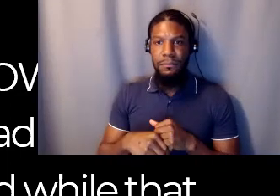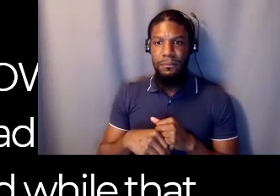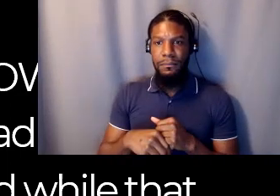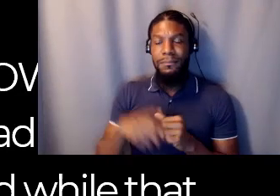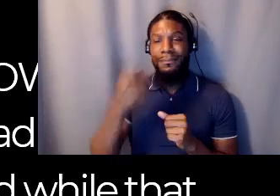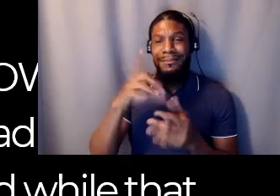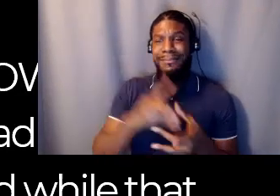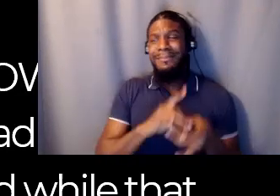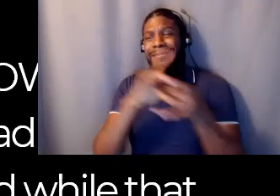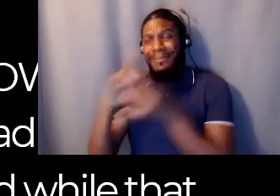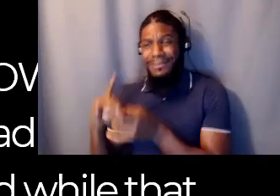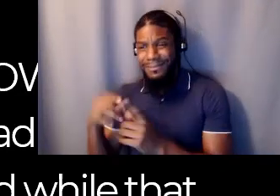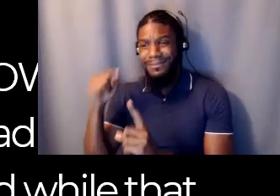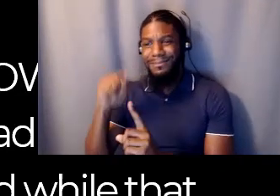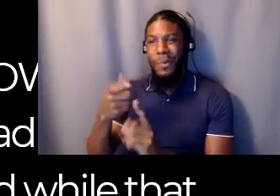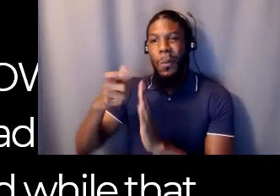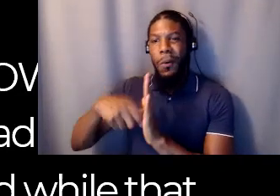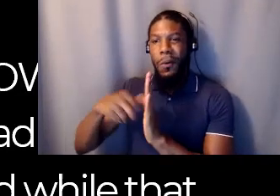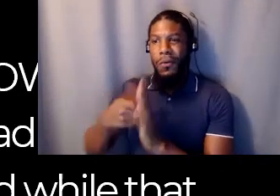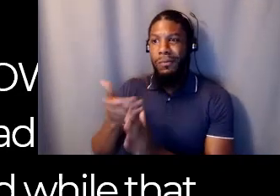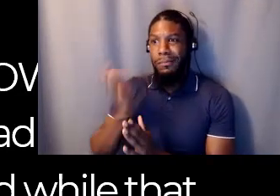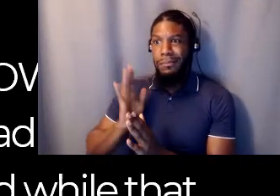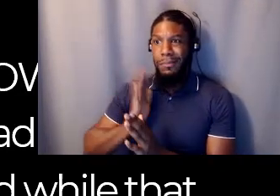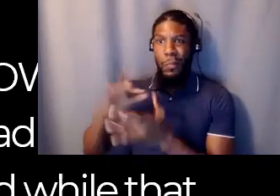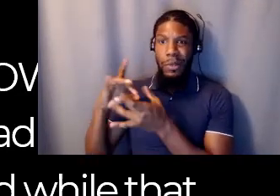about decisions, decisions, who chooses to use the writing center.